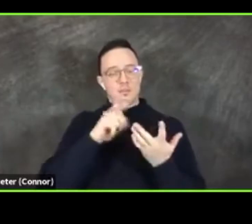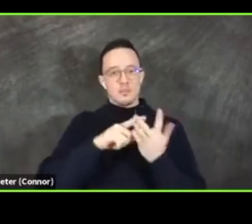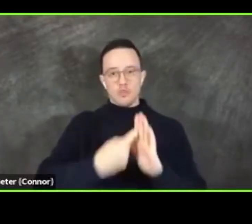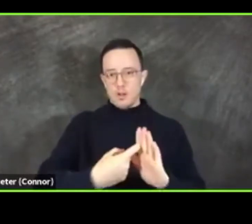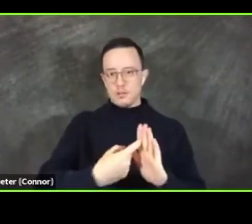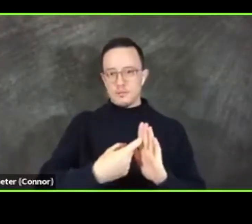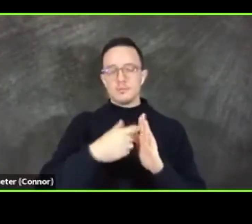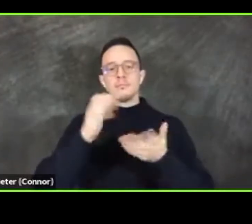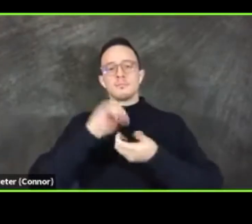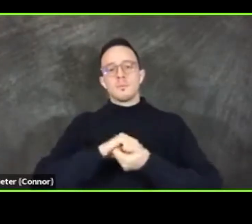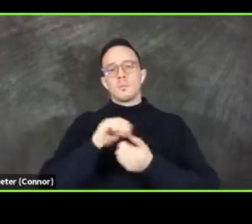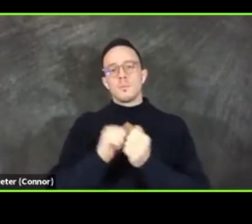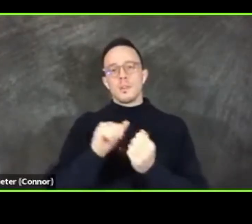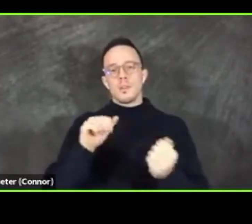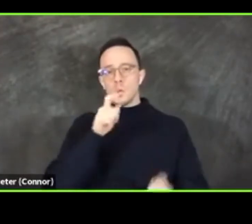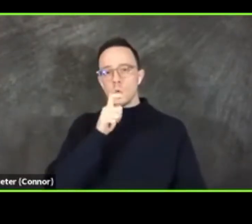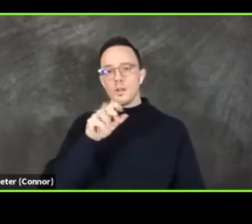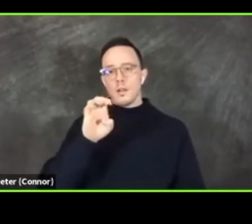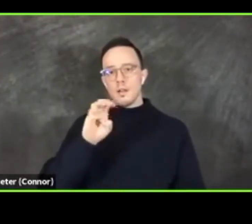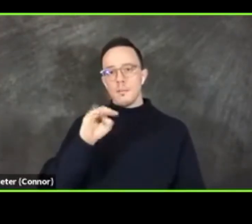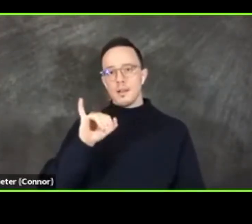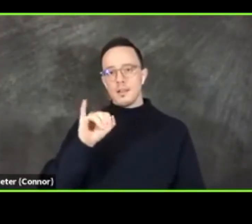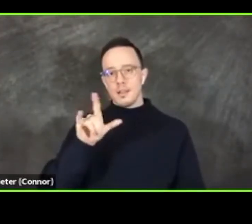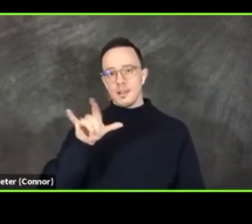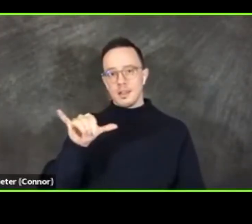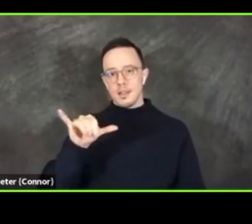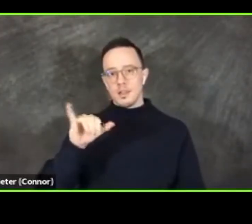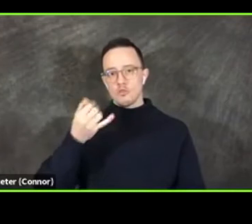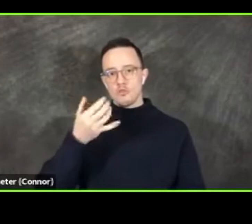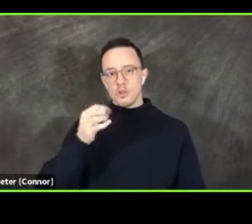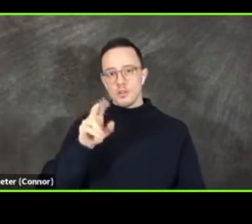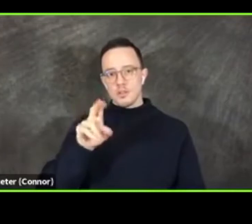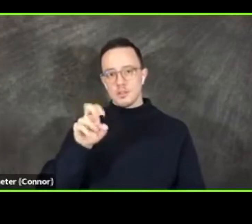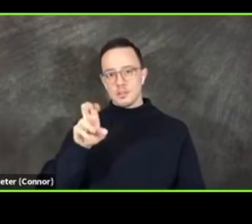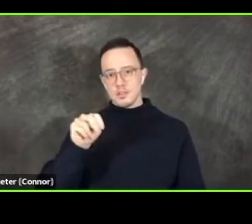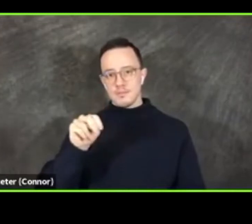AND PARTNERSHIPS THAT AIM TO FOLLOW. WE OFTEN GET ASKED BY OTHER ARTISTS AND ORGANIZATIONS